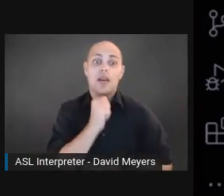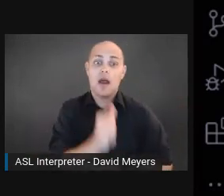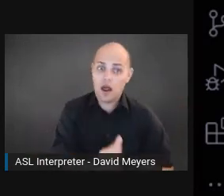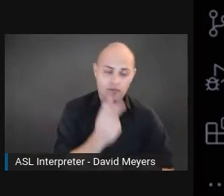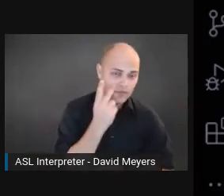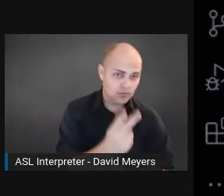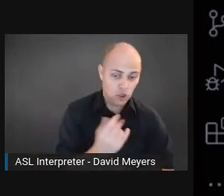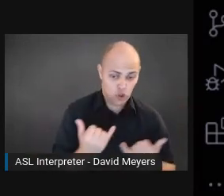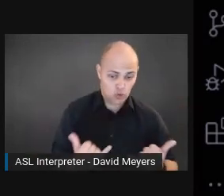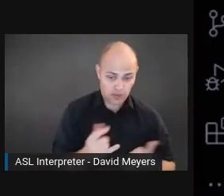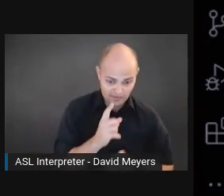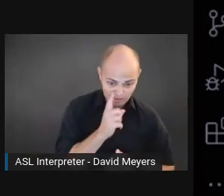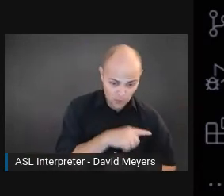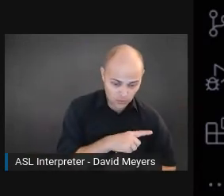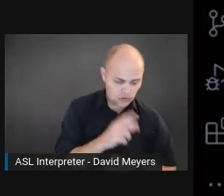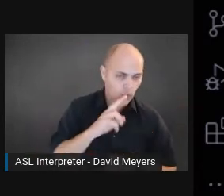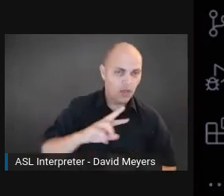then it will flip that ARIA-expanded is true.